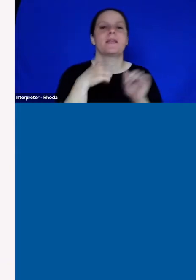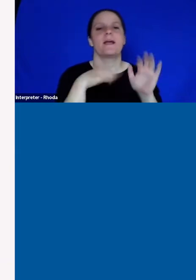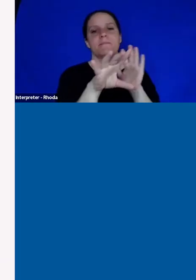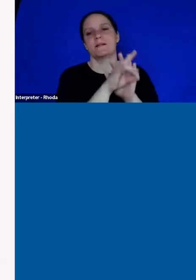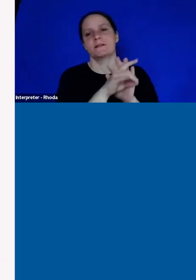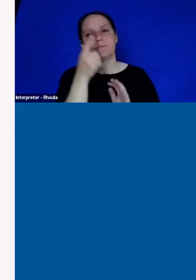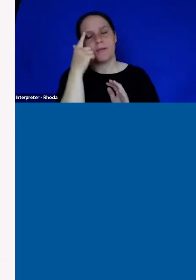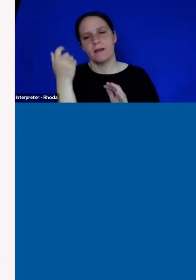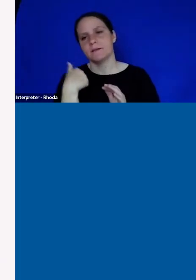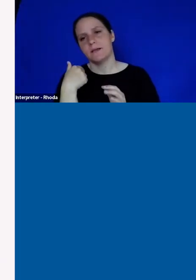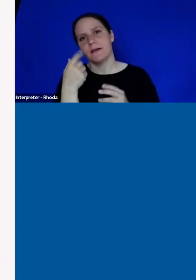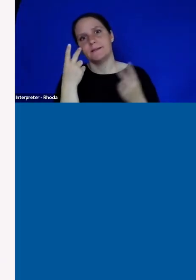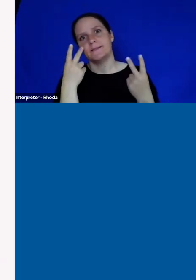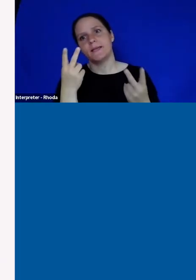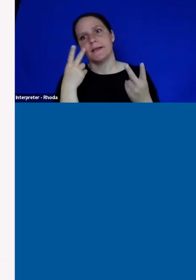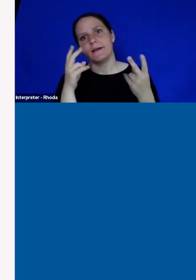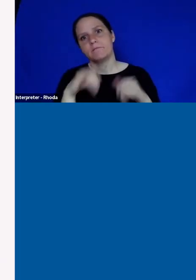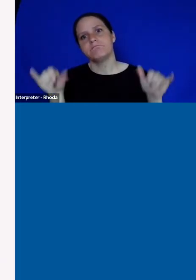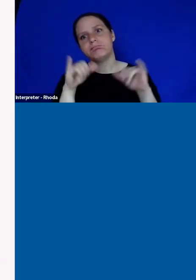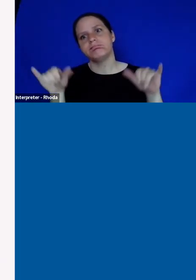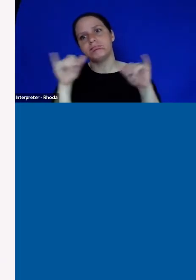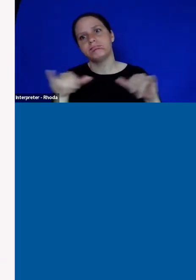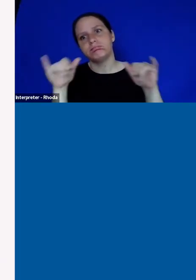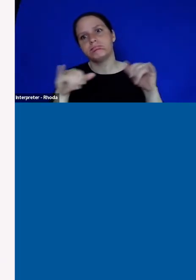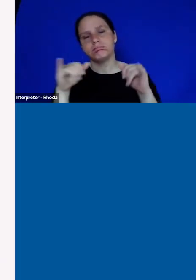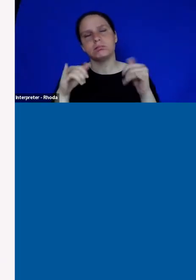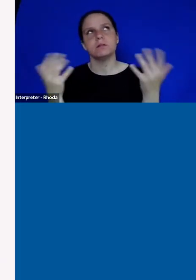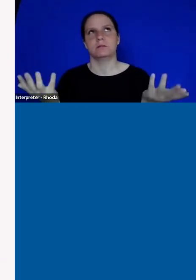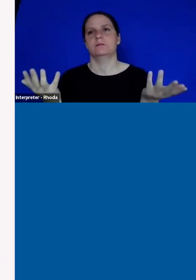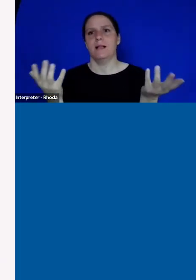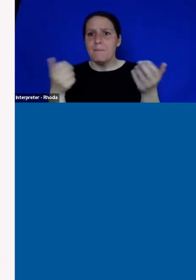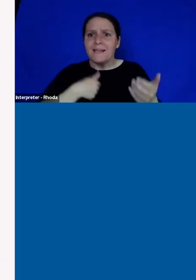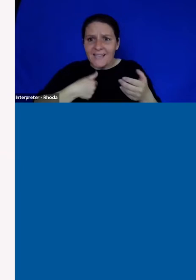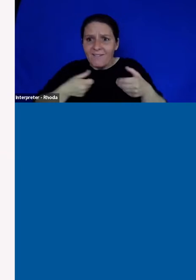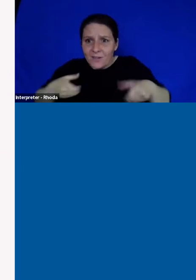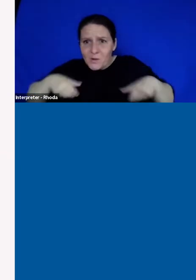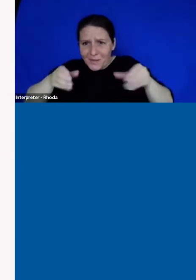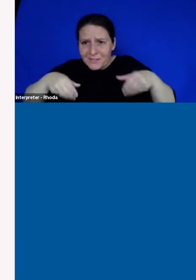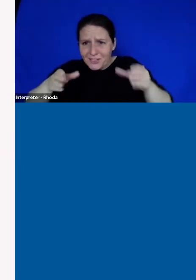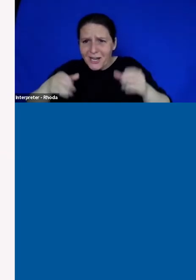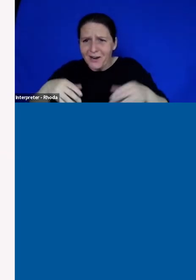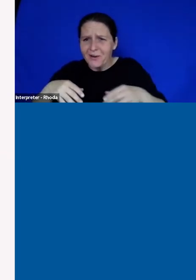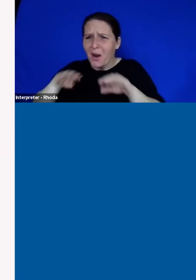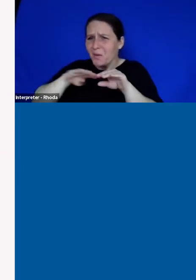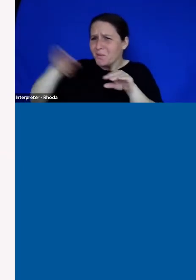As a wheelchair user myself, I find it hilarious. What do ramps even have to do with social media?